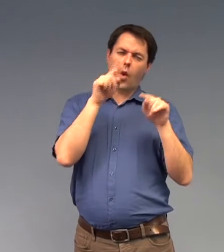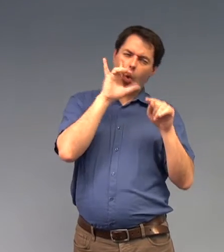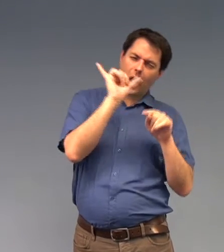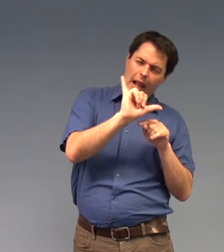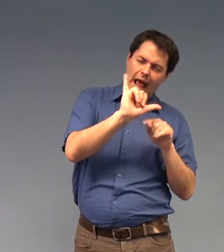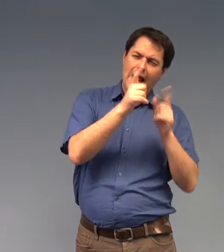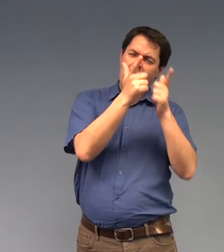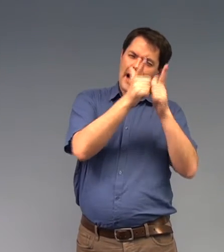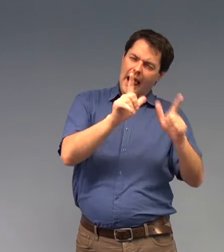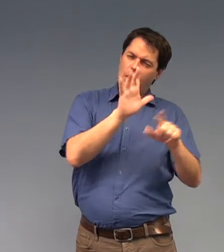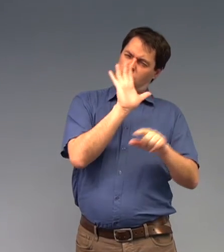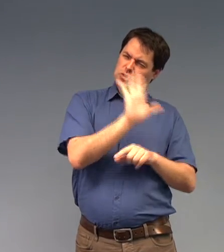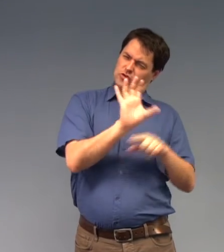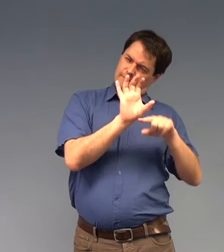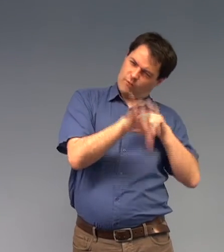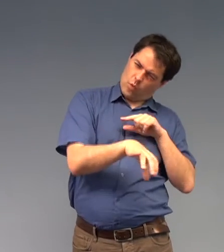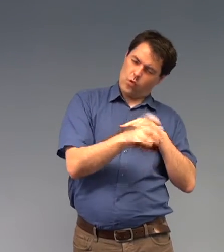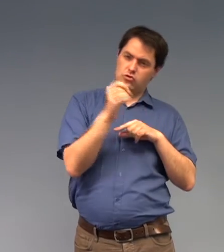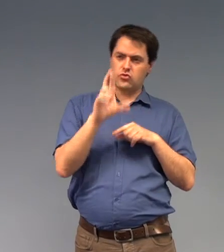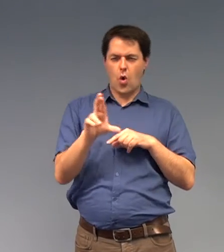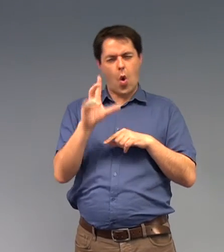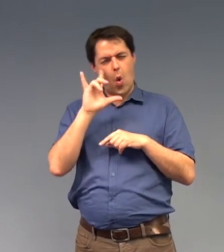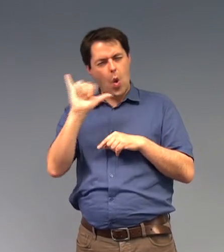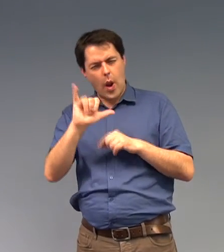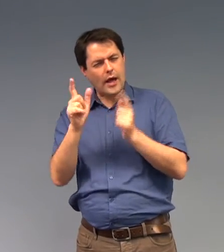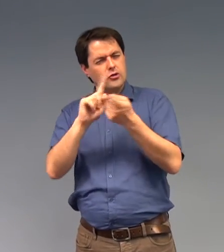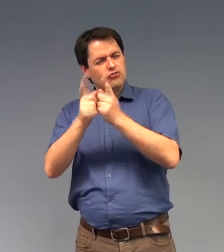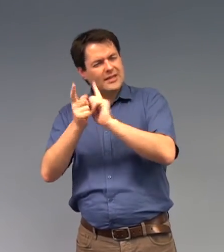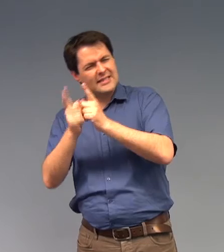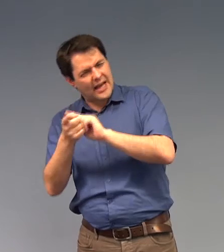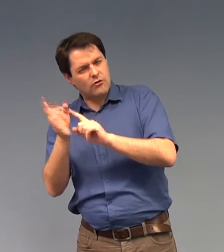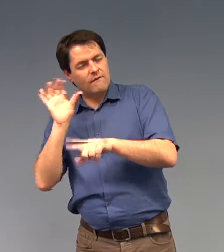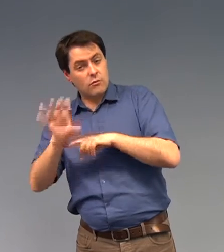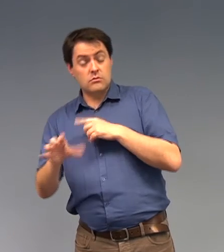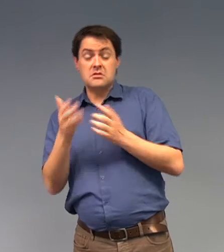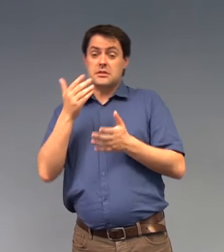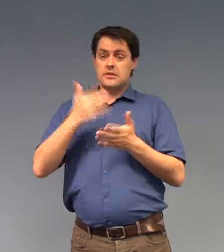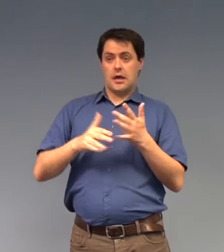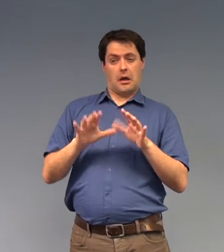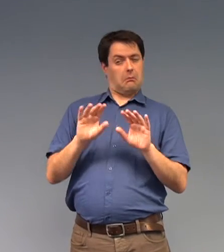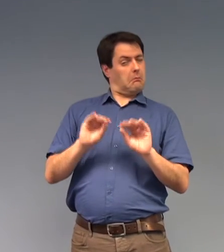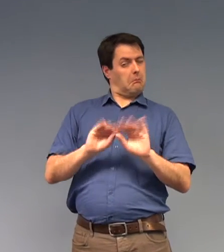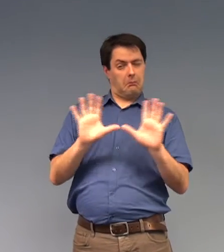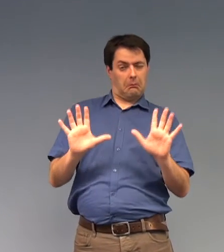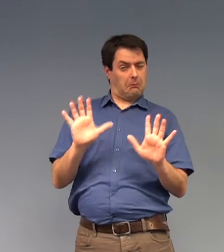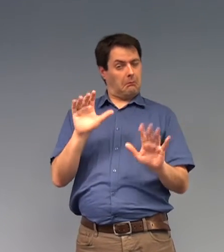And it looks like the main driver for these things was for clarity. To reduce the cognitive effort of the audience.